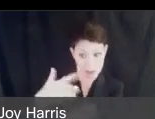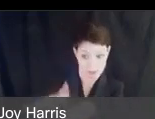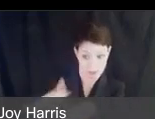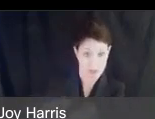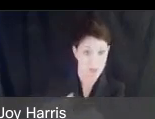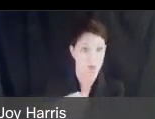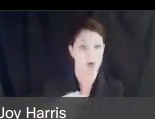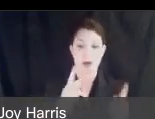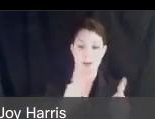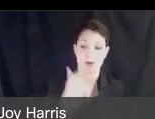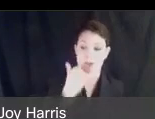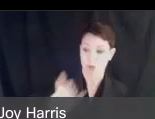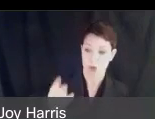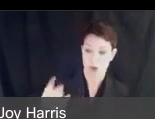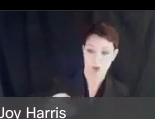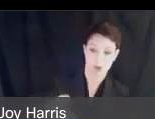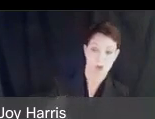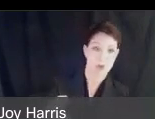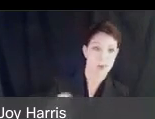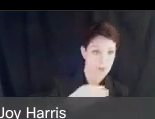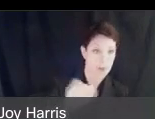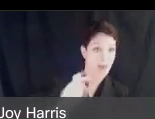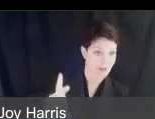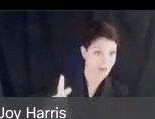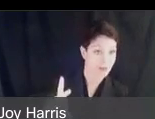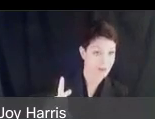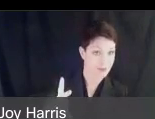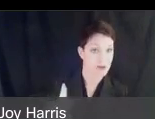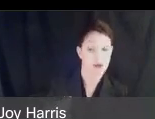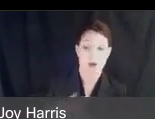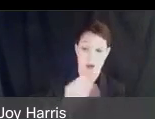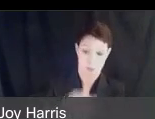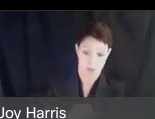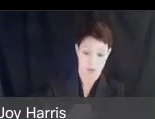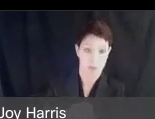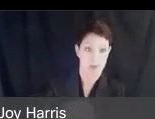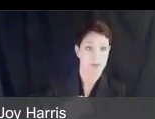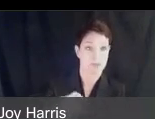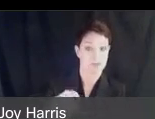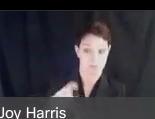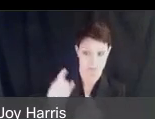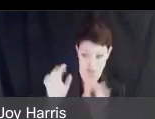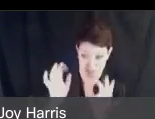pre-registrants back once an appointment spot has been made available to book